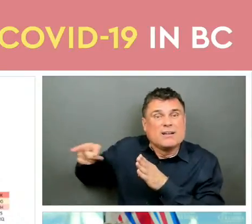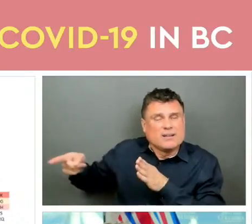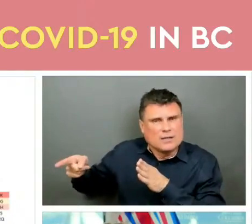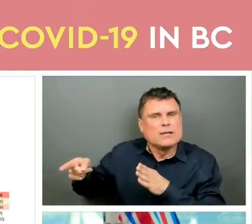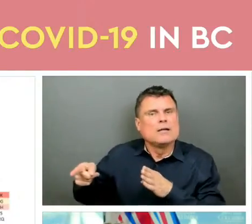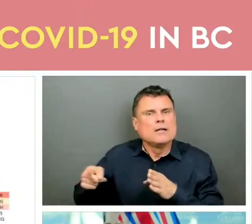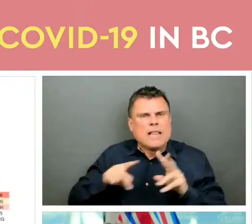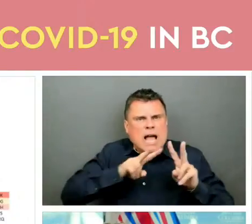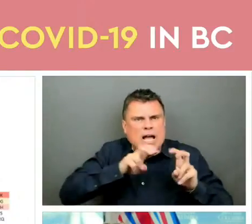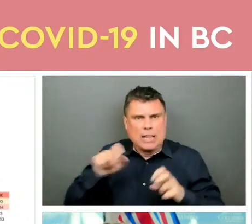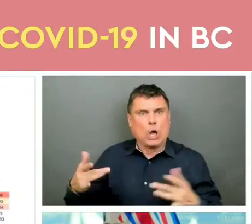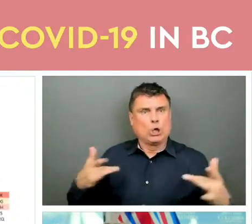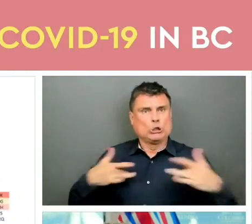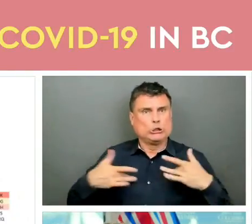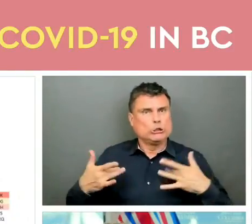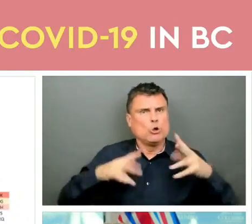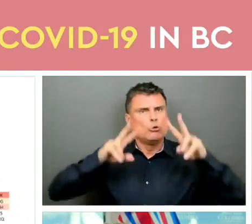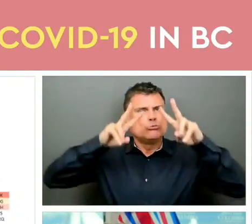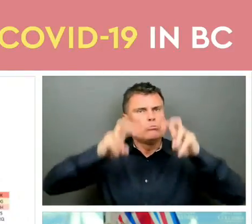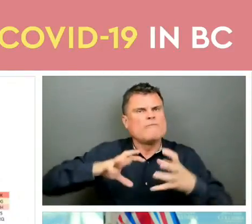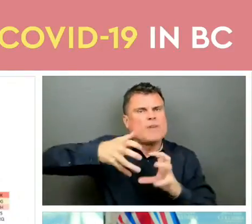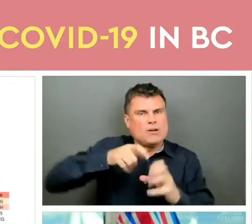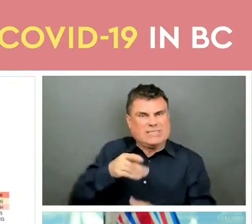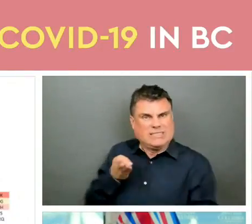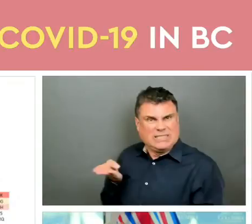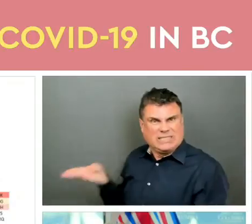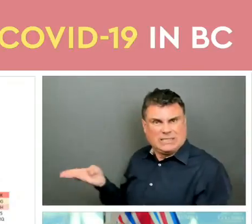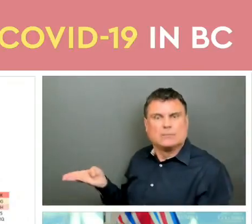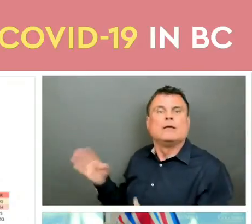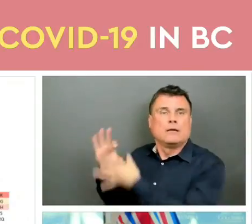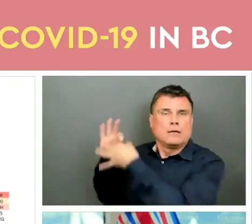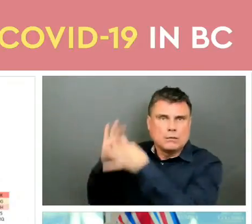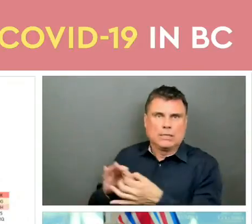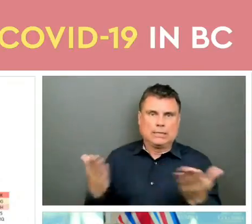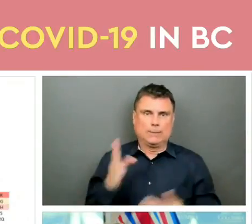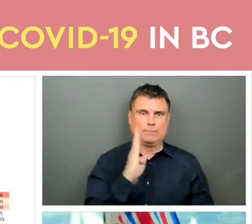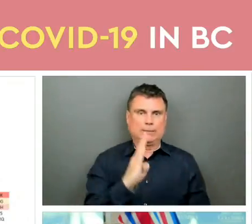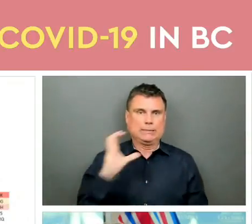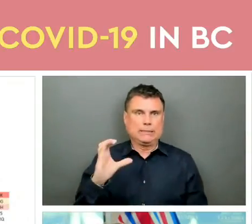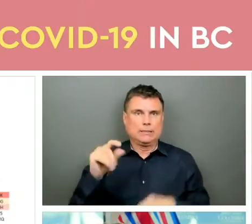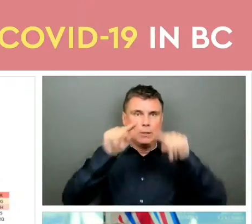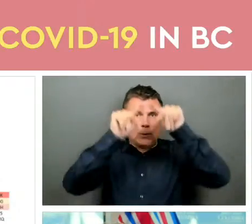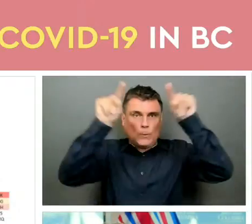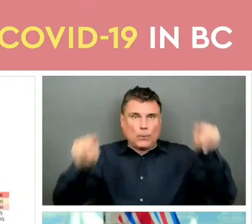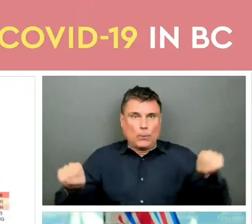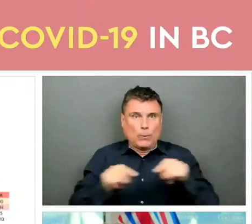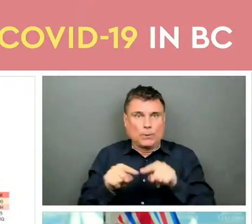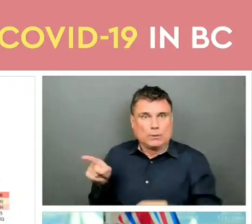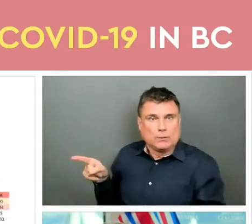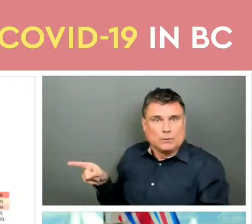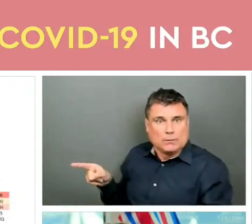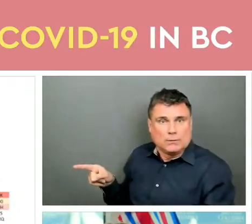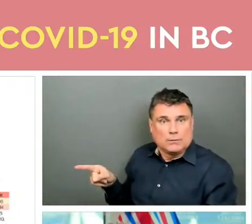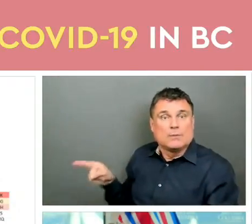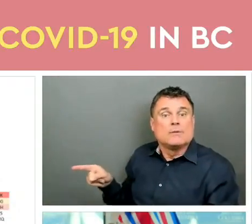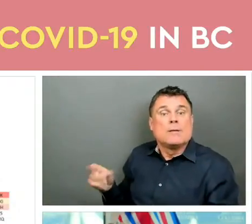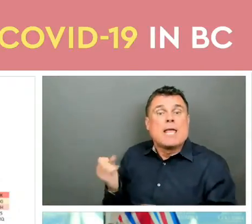were seen in the last few weeks. What we can see is many of them share the same mutation that worries